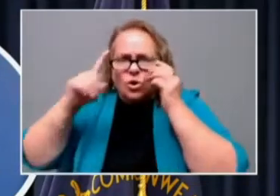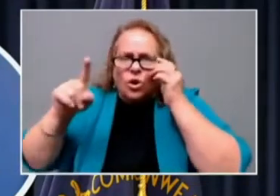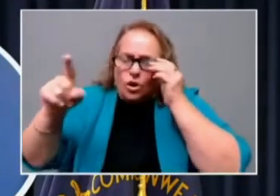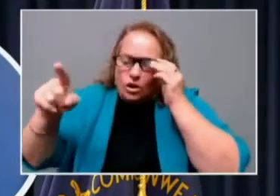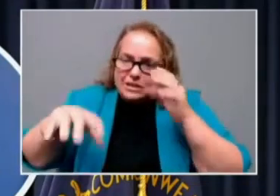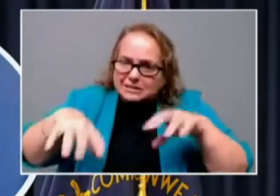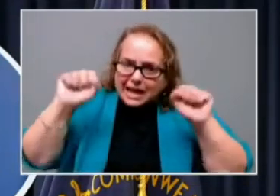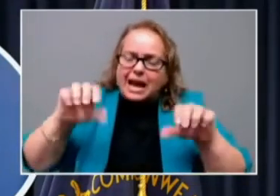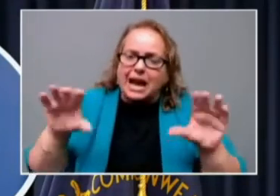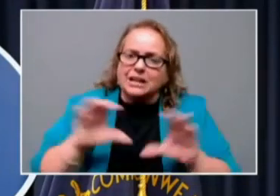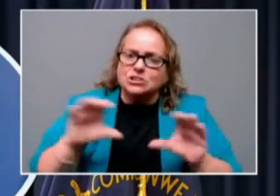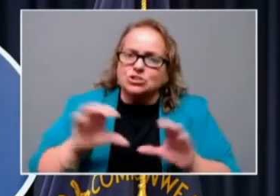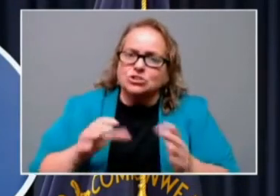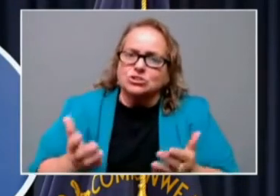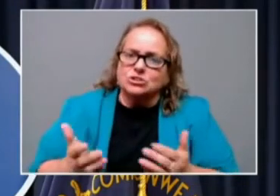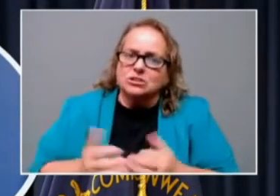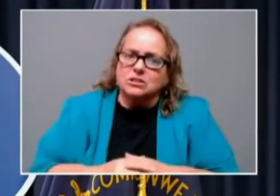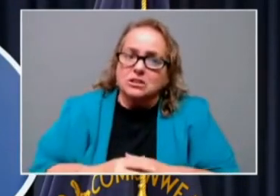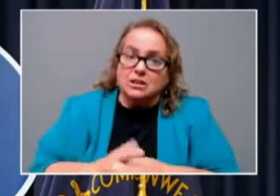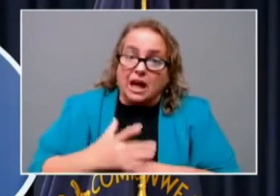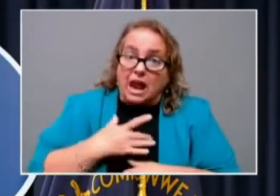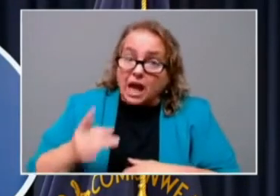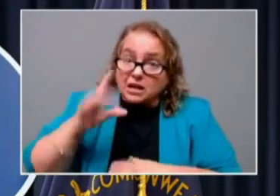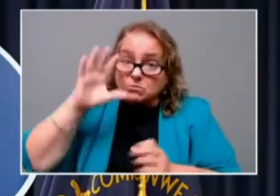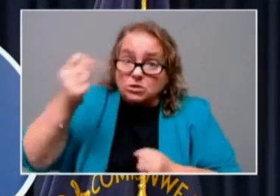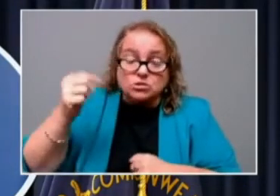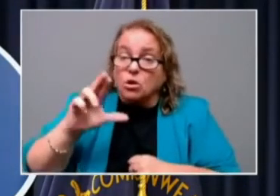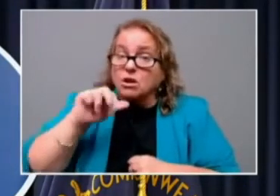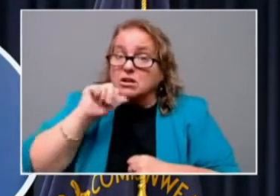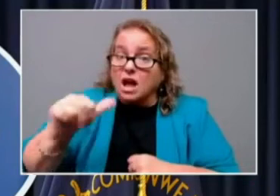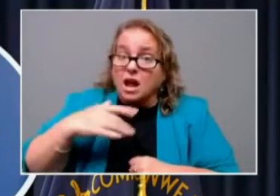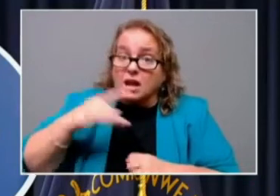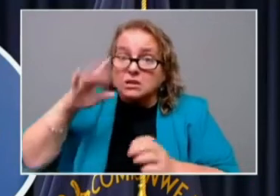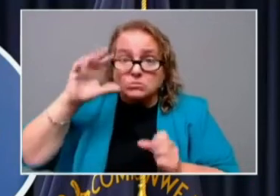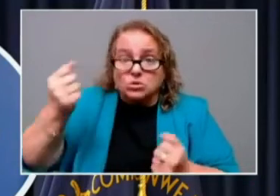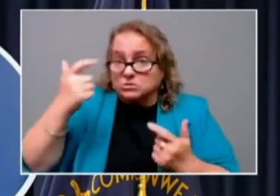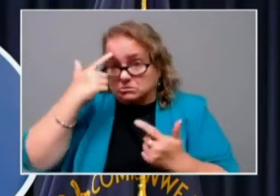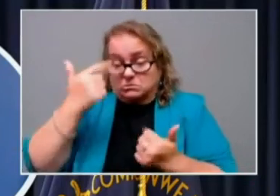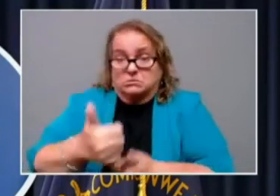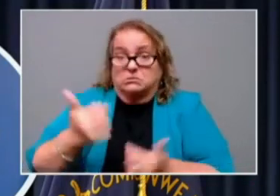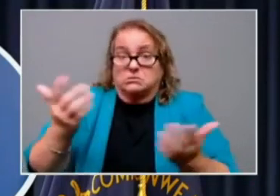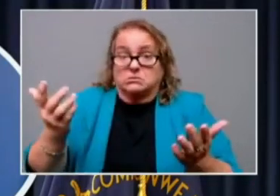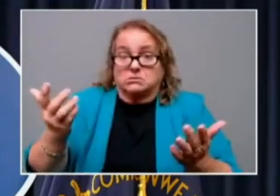like him or dislike him. Um He's trying to attack this virus and and he's